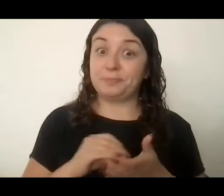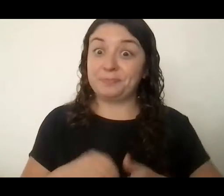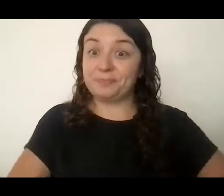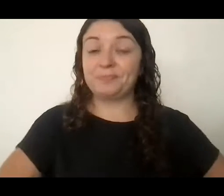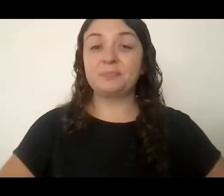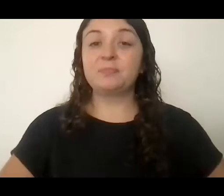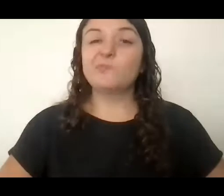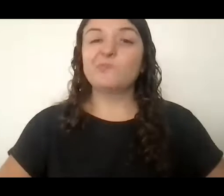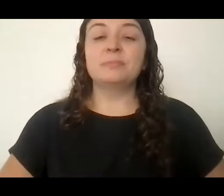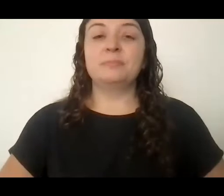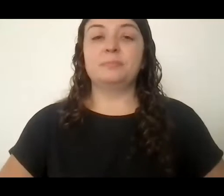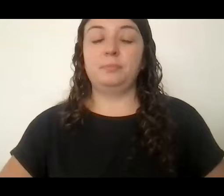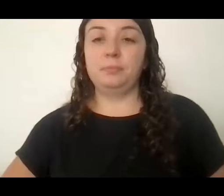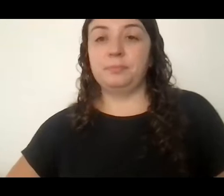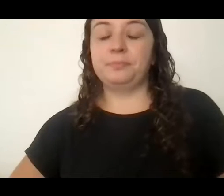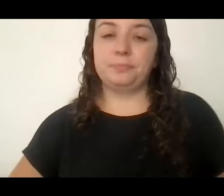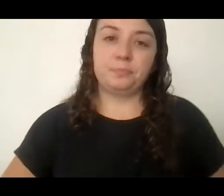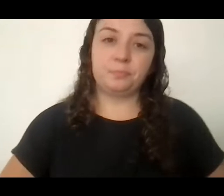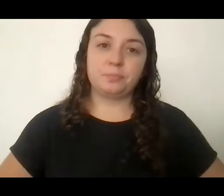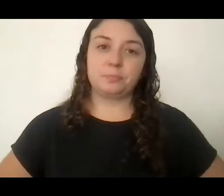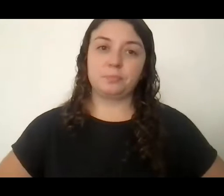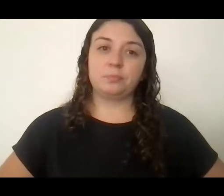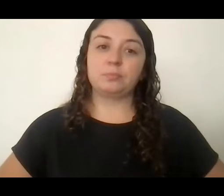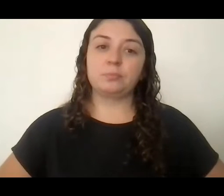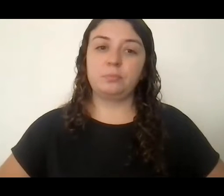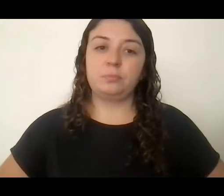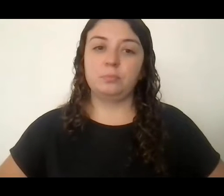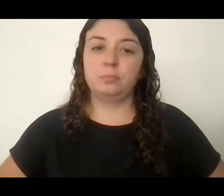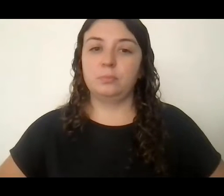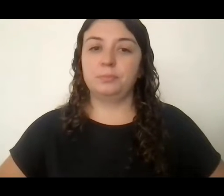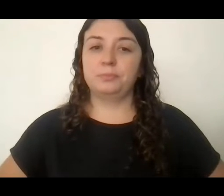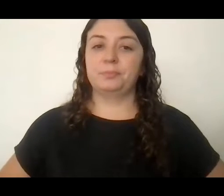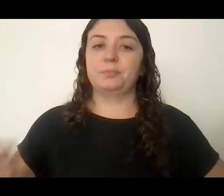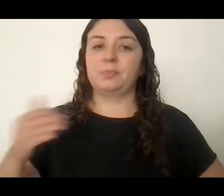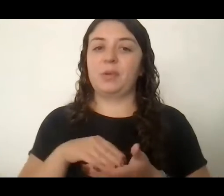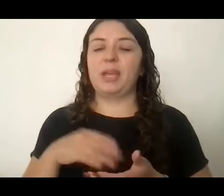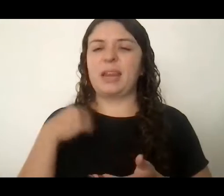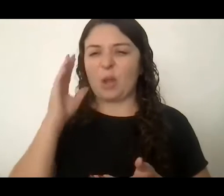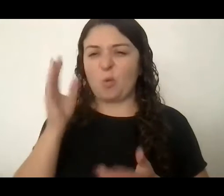So we'll stop, as I mentioned, for Q&A at some kind of key points. And I already mentioned,